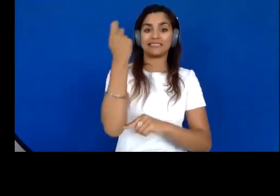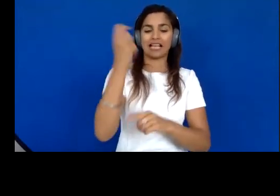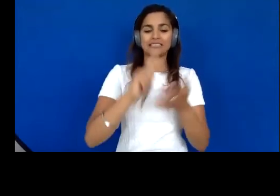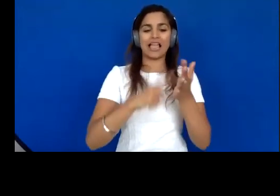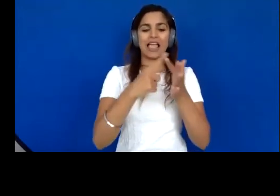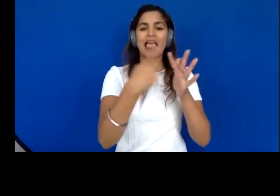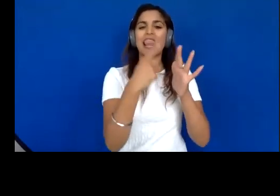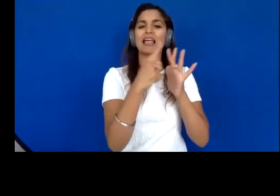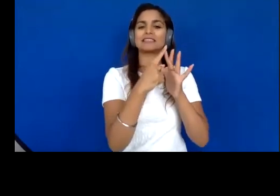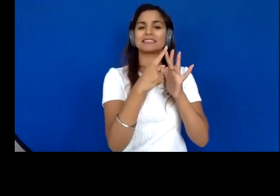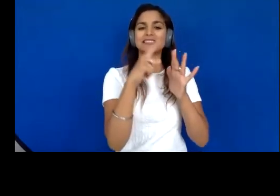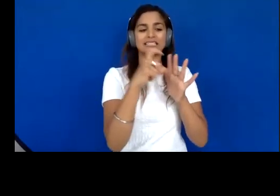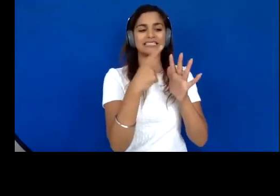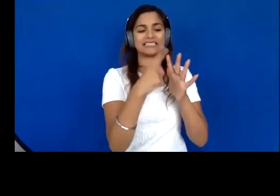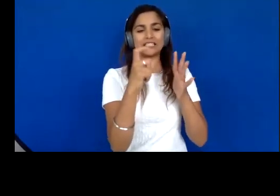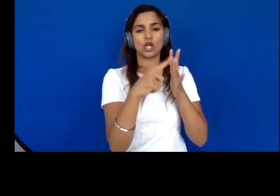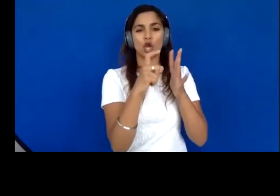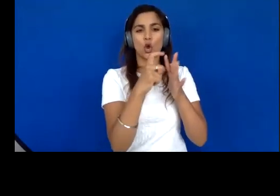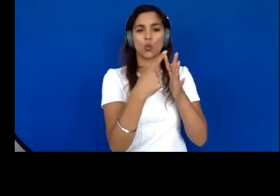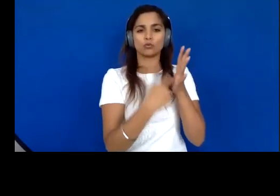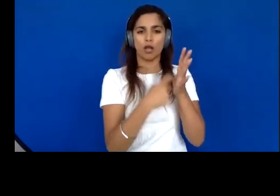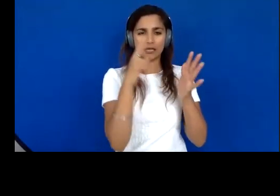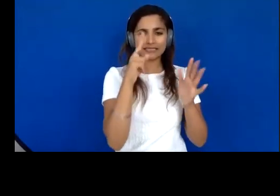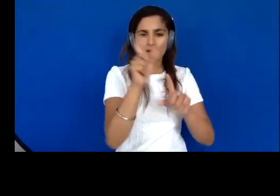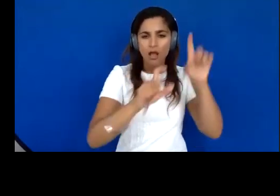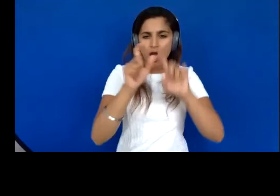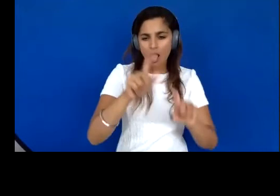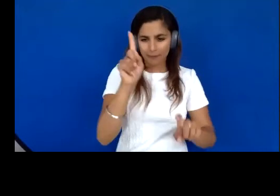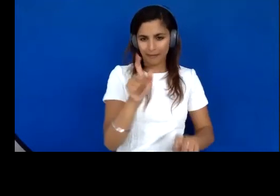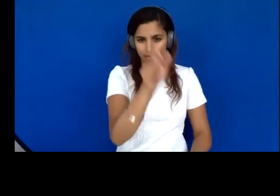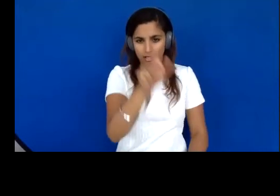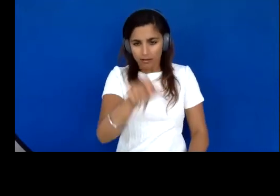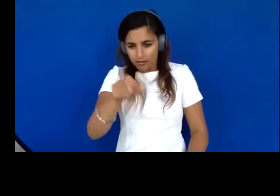at the bottom right of the screen invincibly former Paralympic swimmer